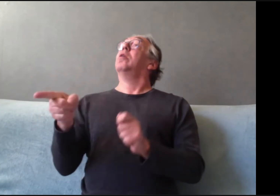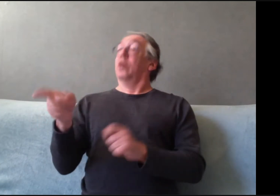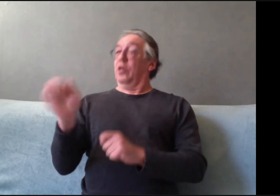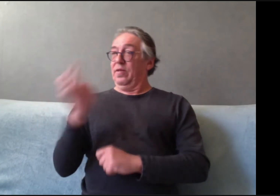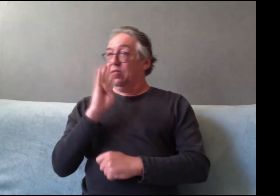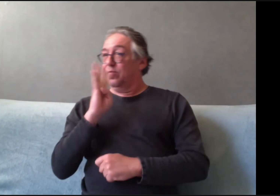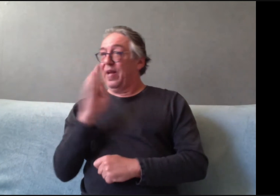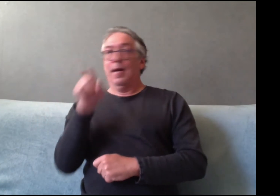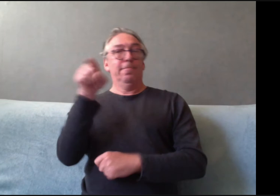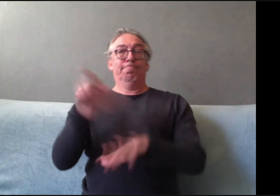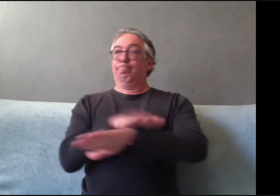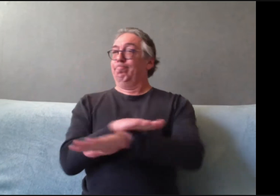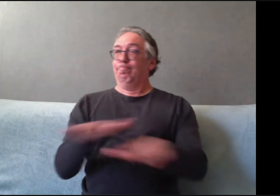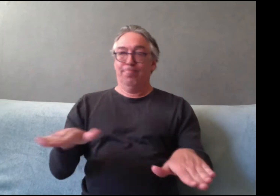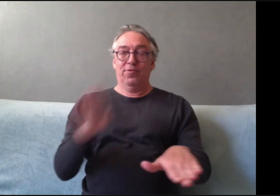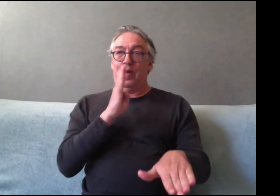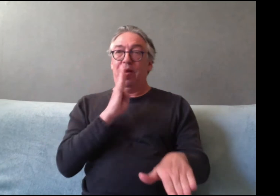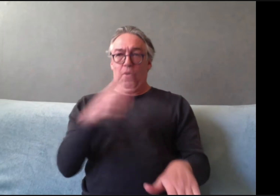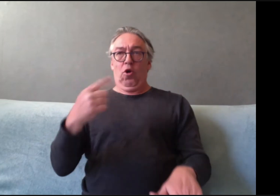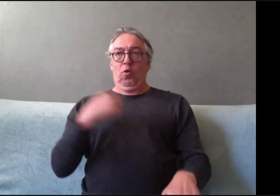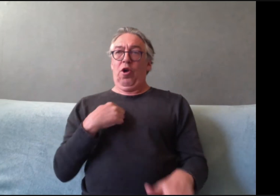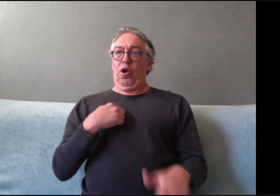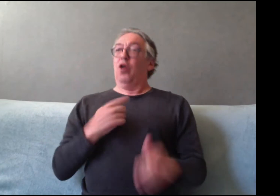We'll give the permissions to you.